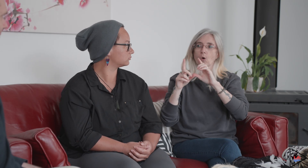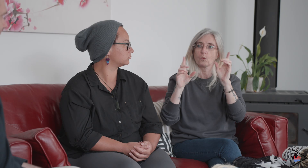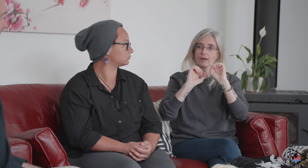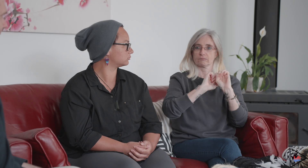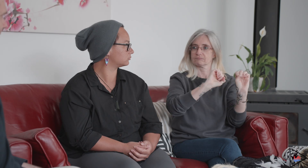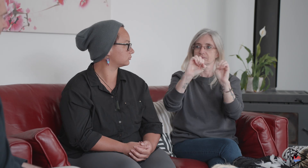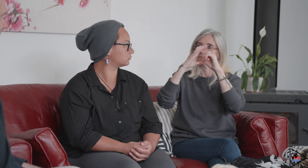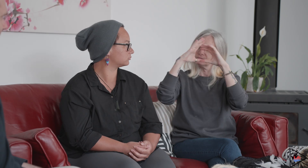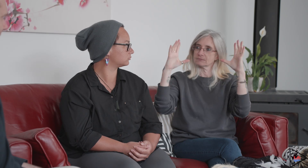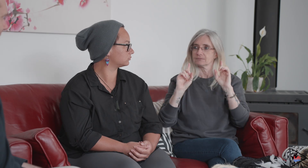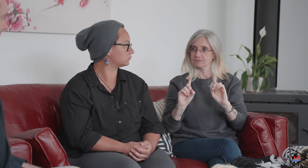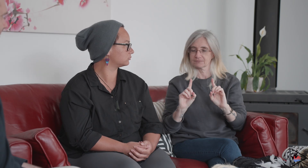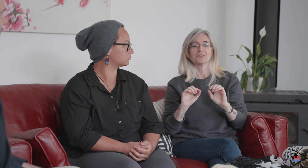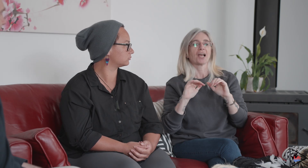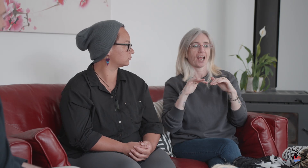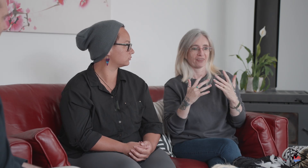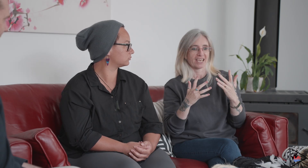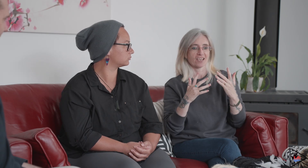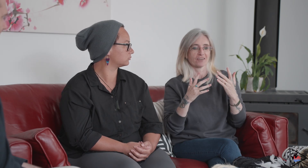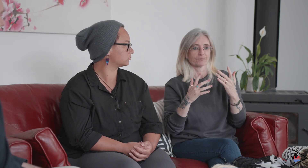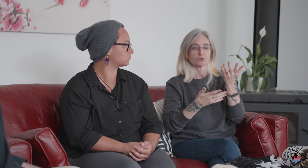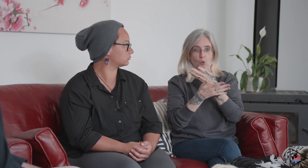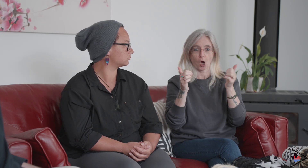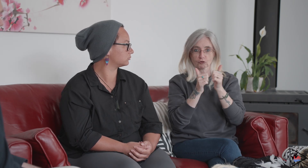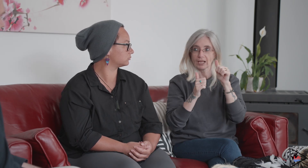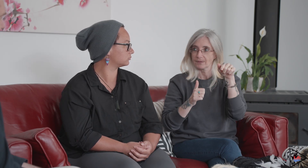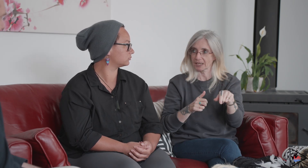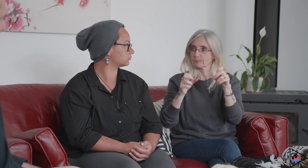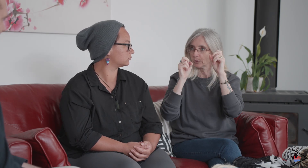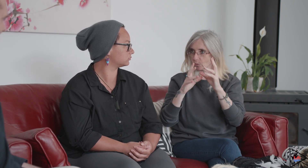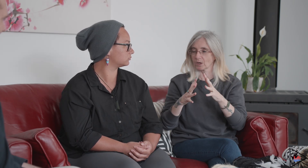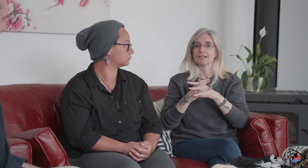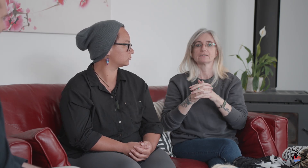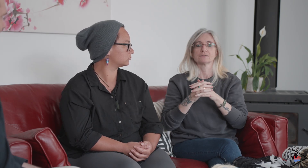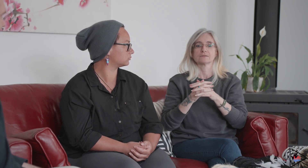we were in groups of three and we all decided in our groups what our pattern was going to be. So